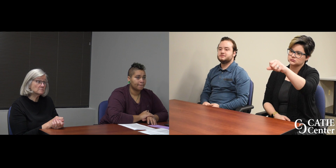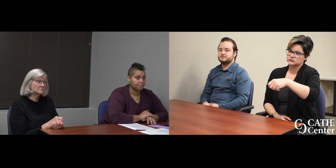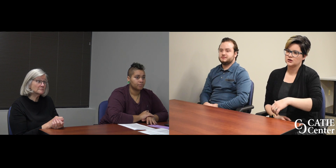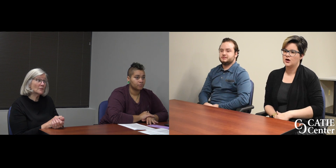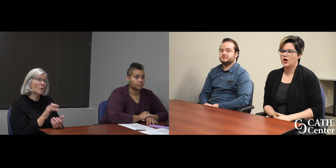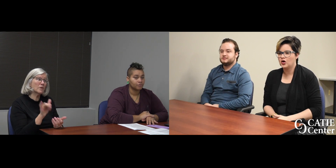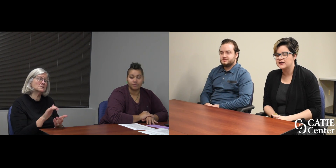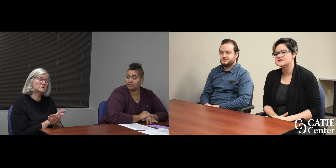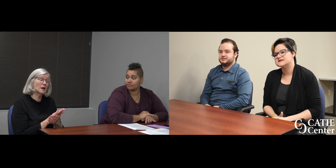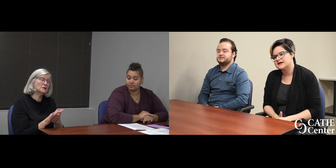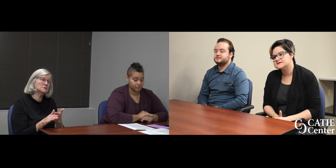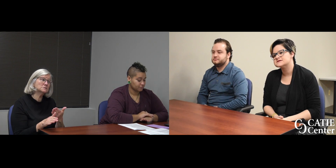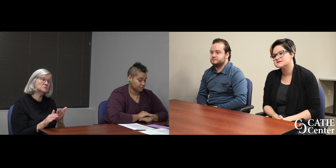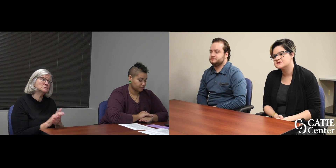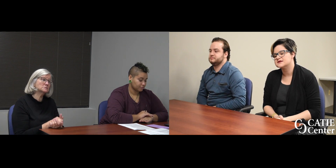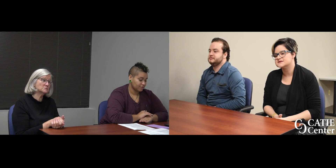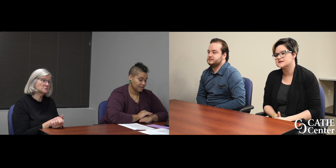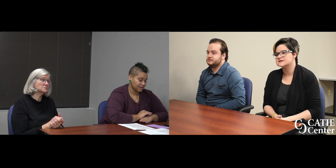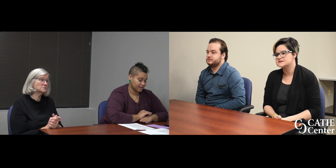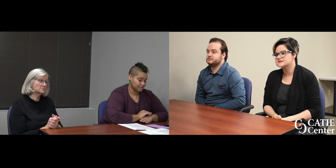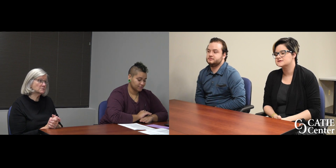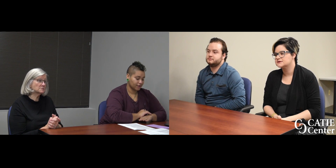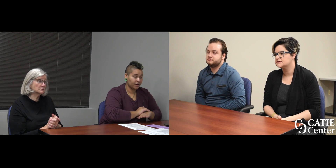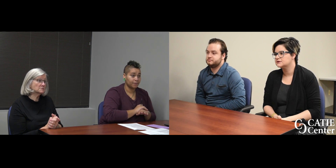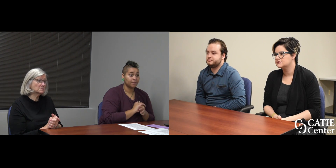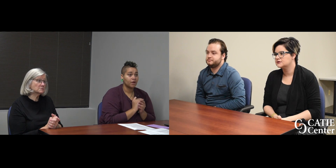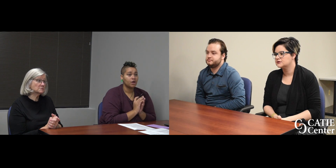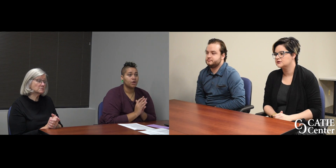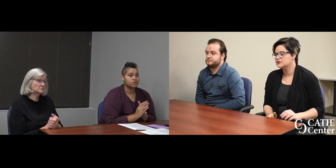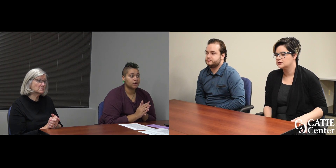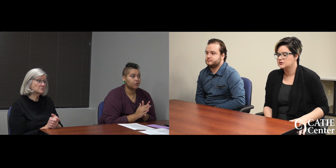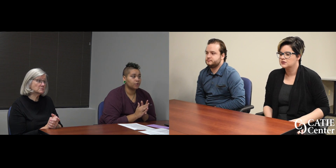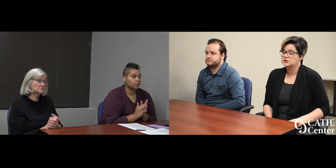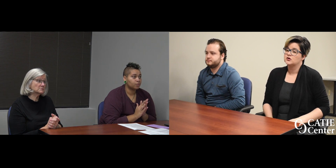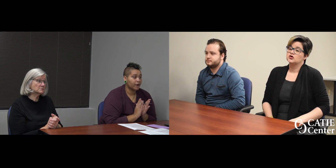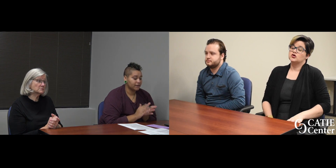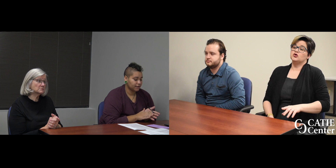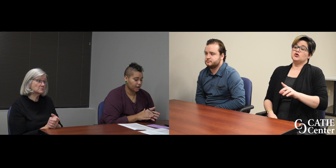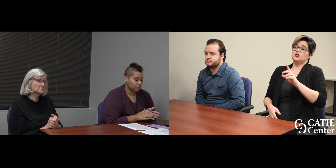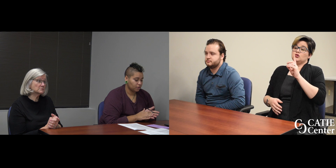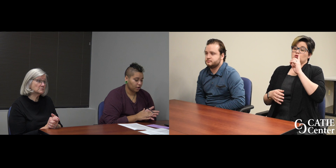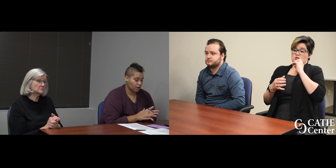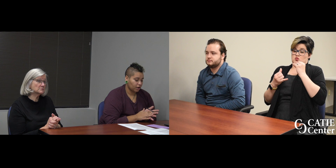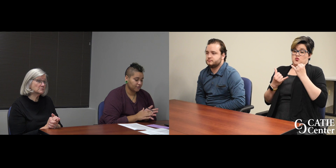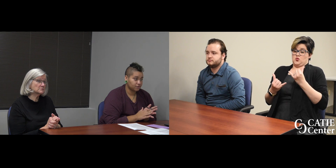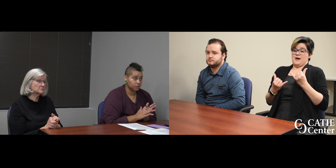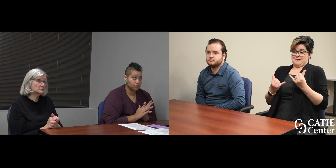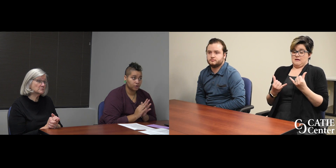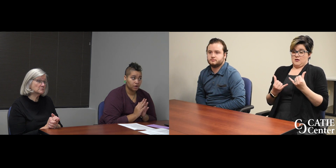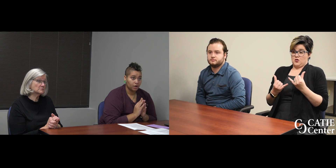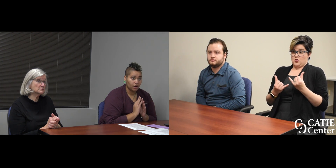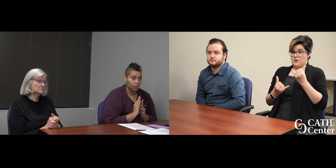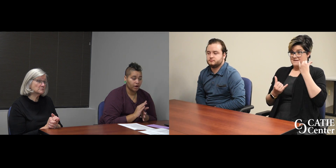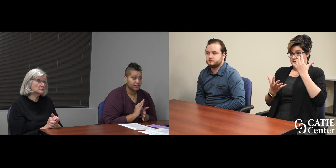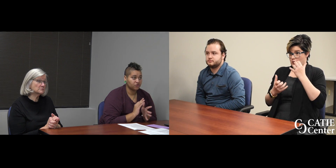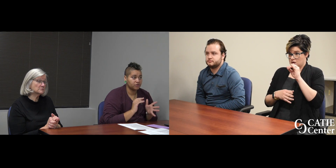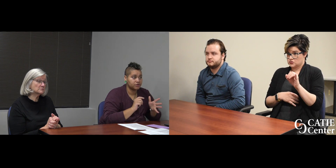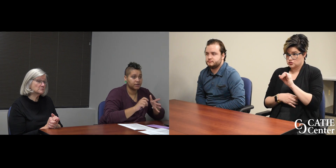I: Oh, that's nice. Yes. Right now, if you are wanting insurance,